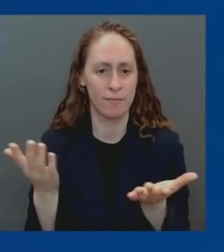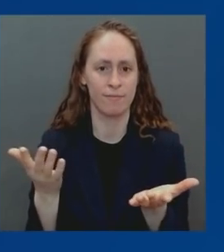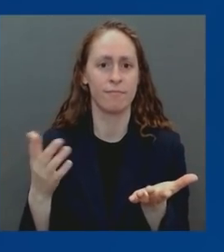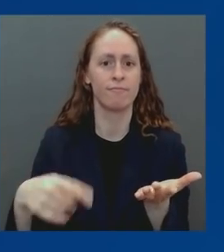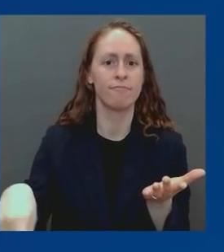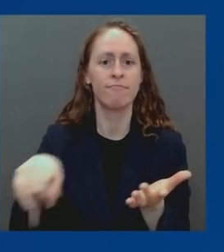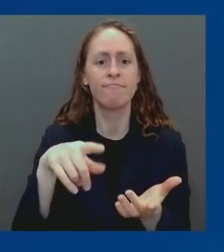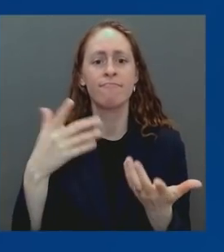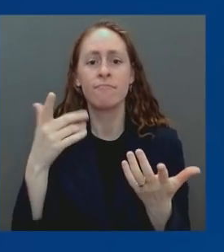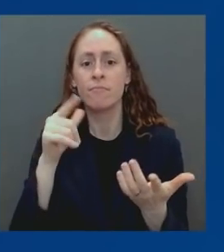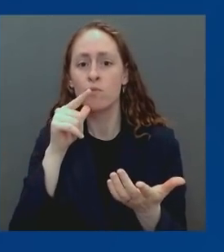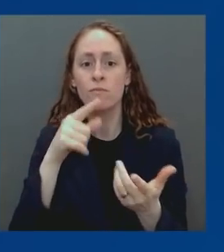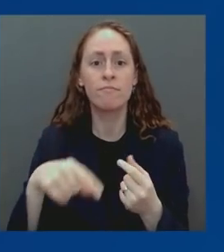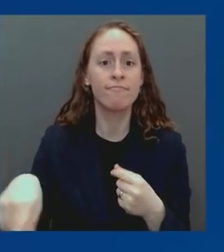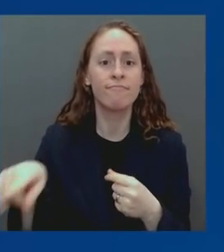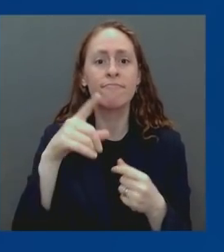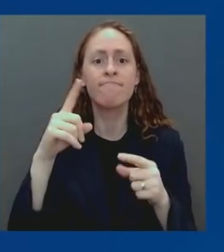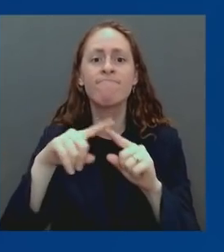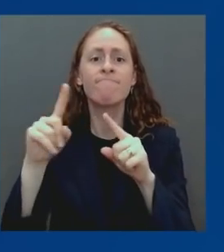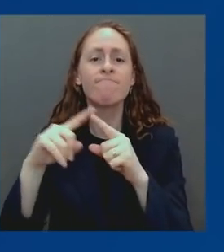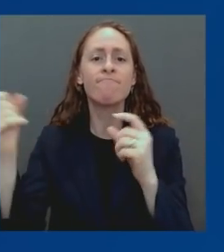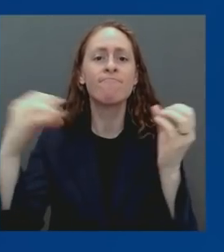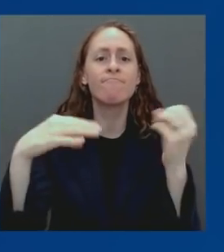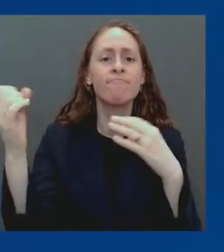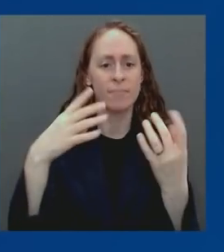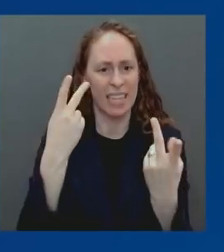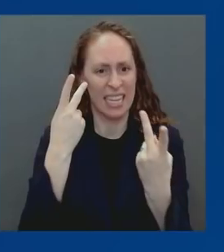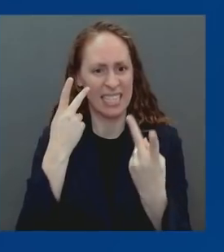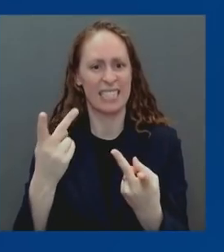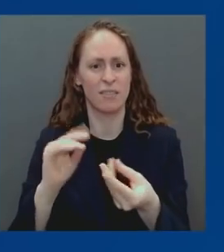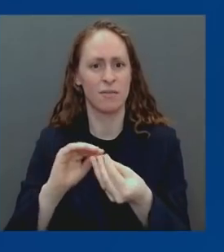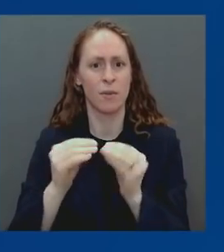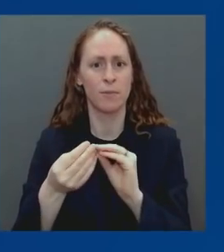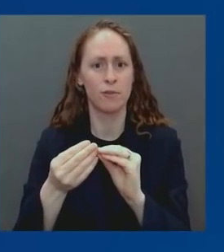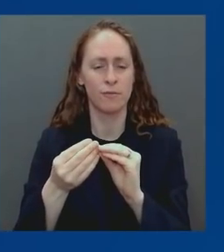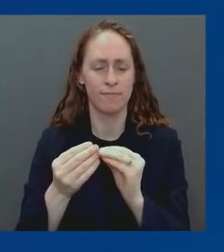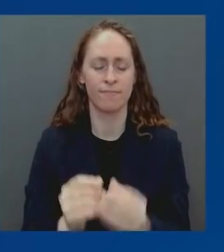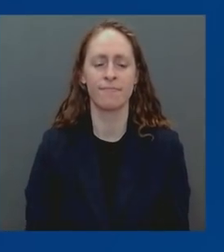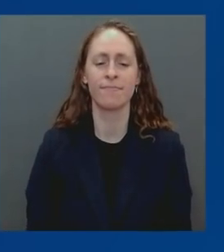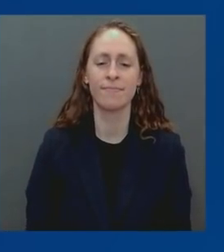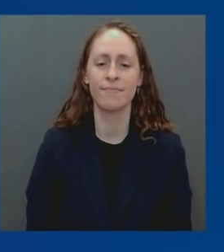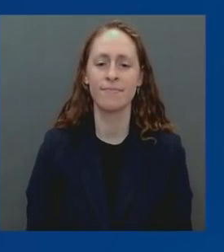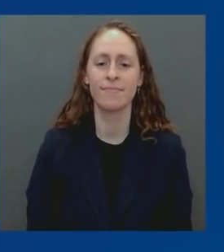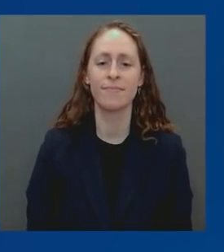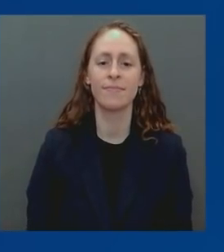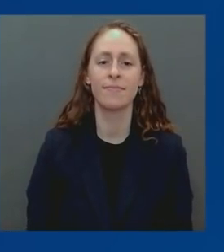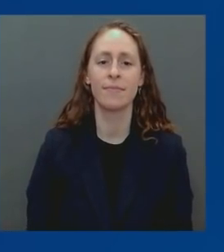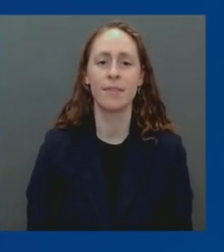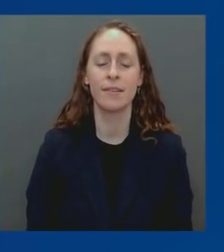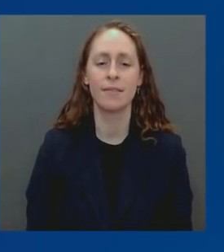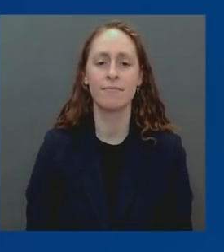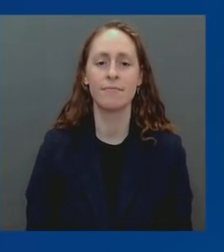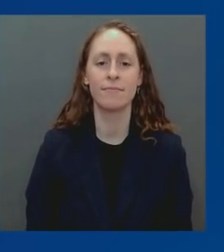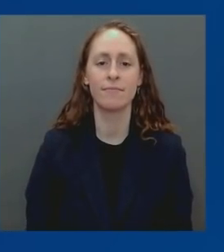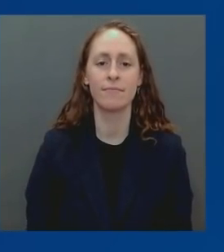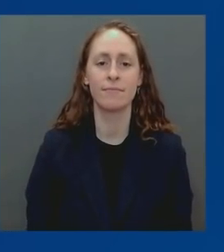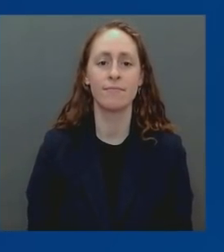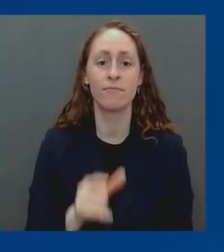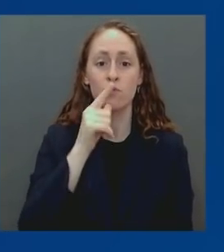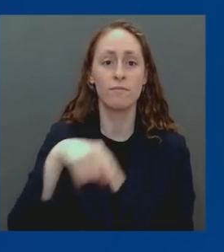Similar to what I showed you last week, vaccination and booster doses substantially decrease the risk of death from COVID-19.